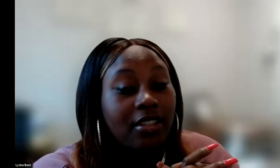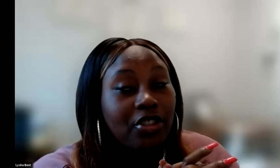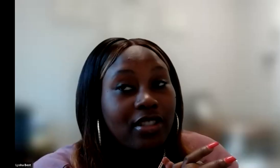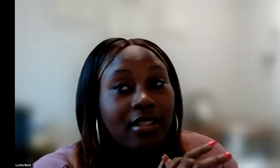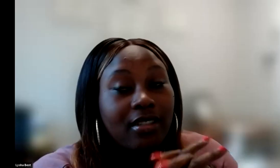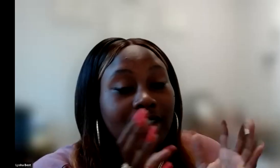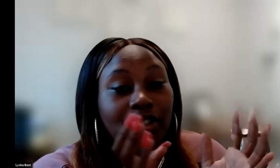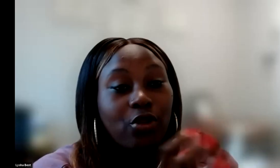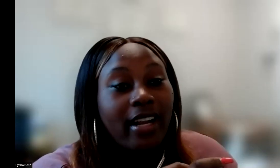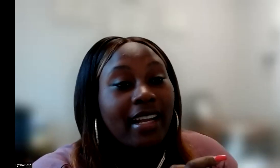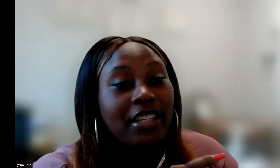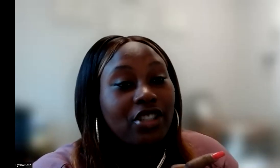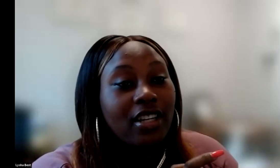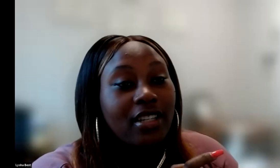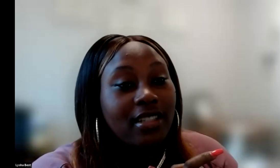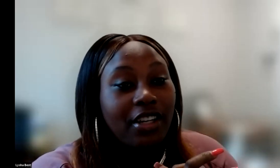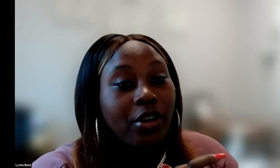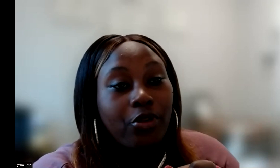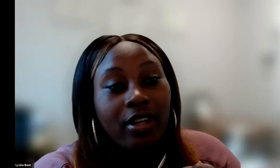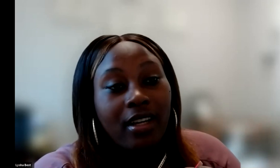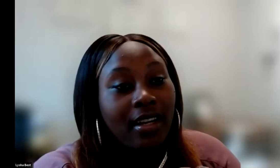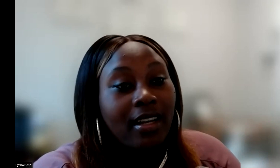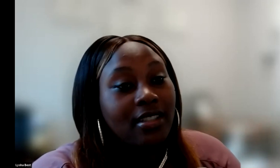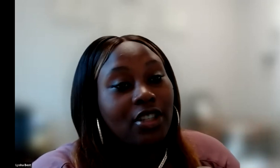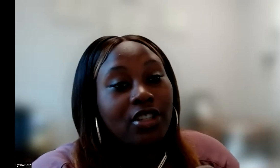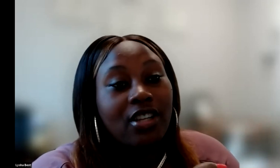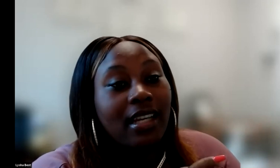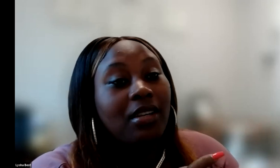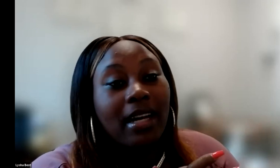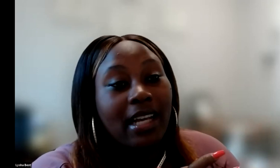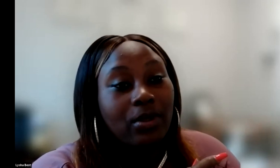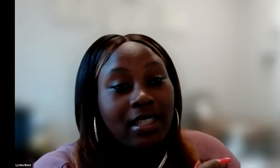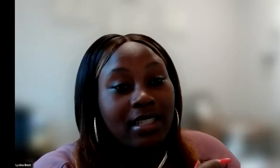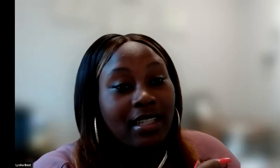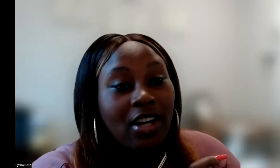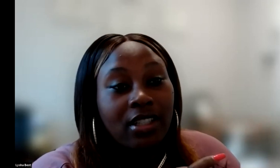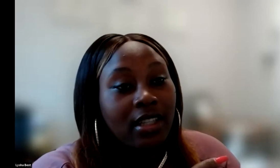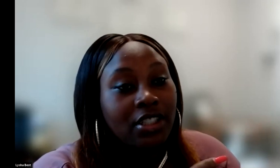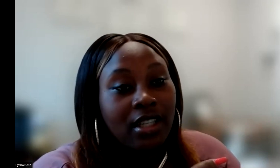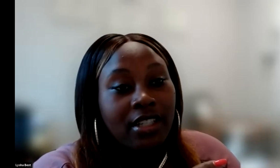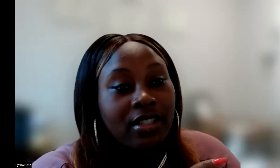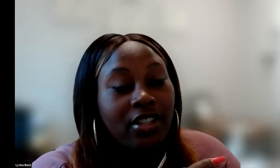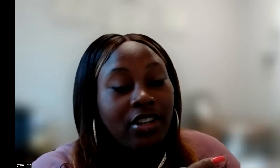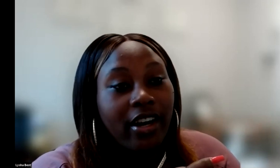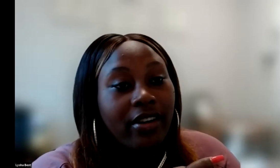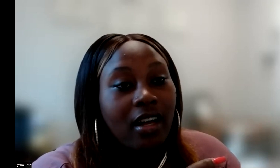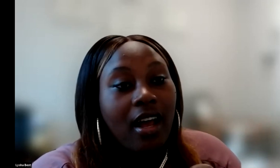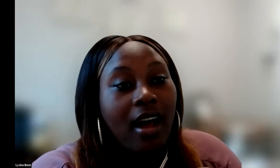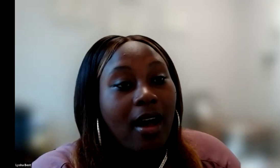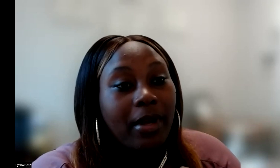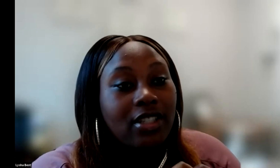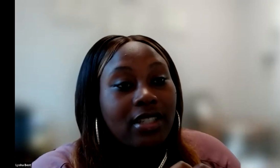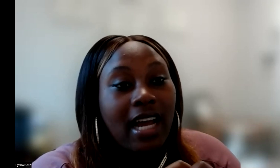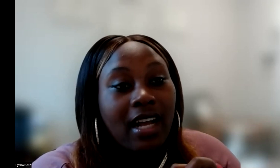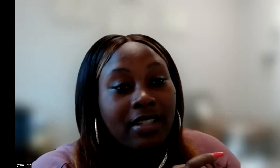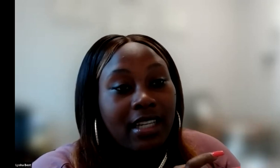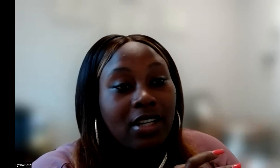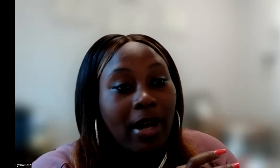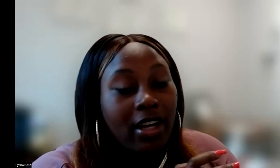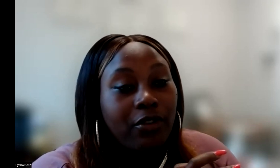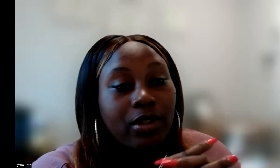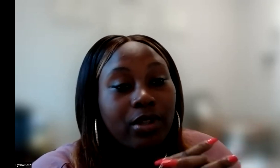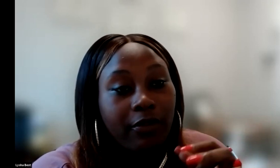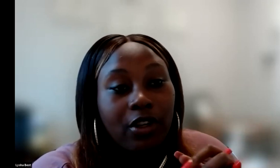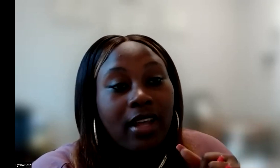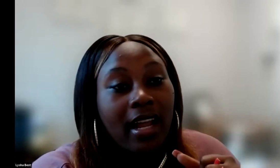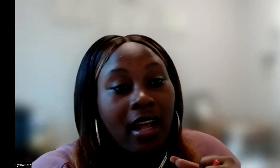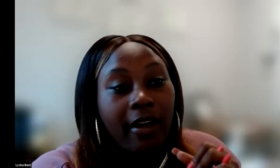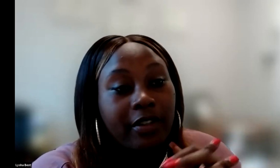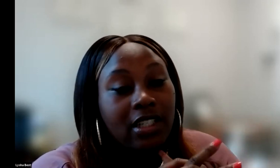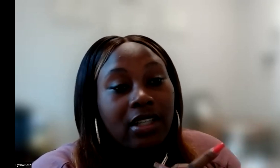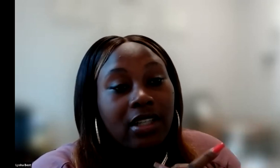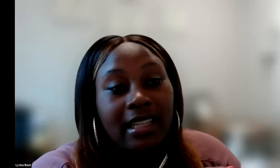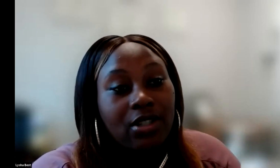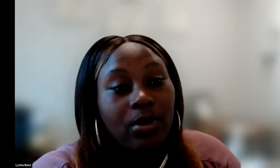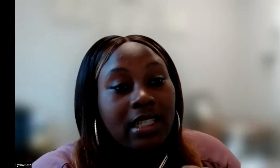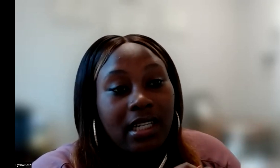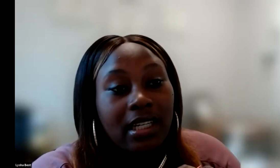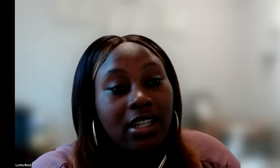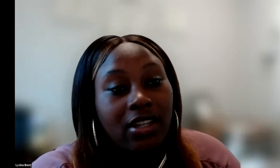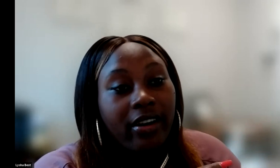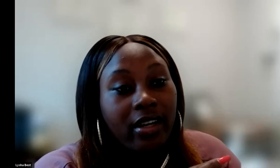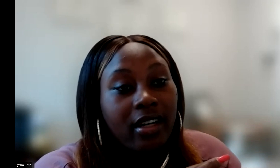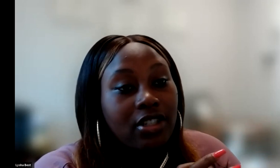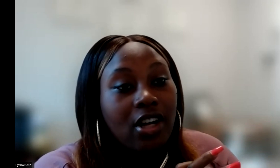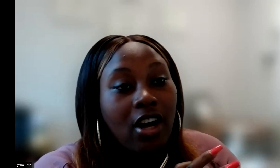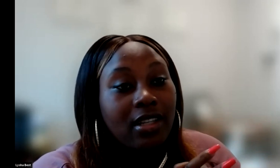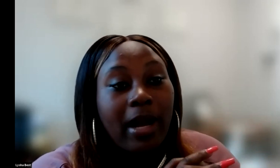Yes, and I think just the shorter that is just in your community. Just talk to anybody that will listen, talk to your legislators in your area, and just have the conversation about if you really feel that a facility like this one is needed in your area